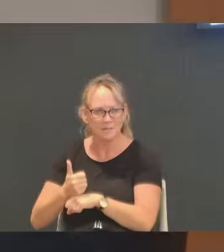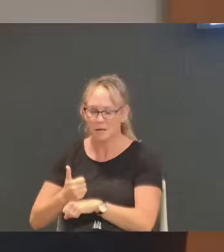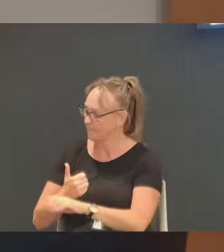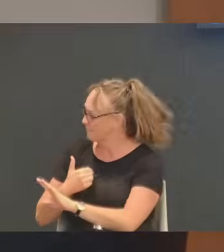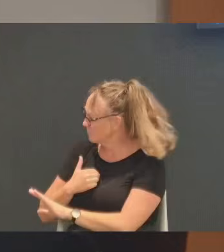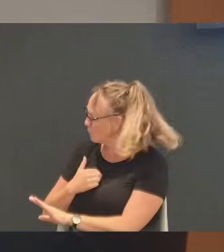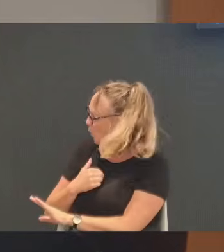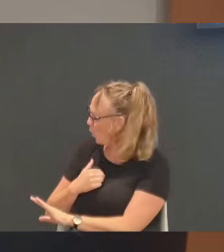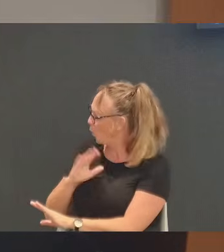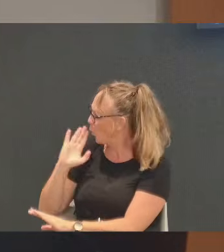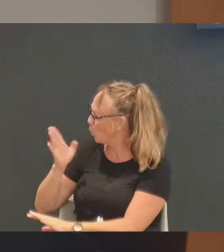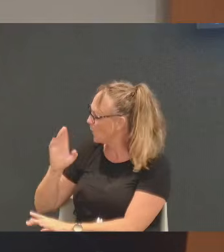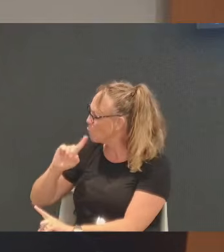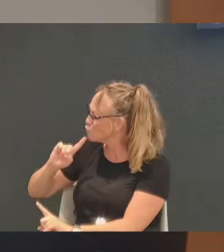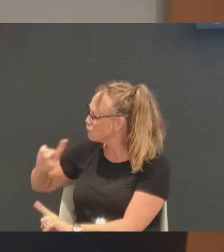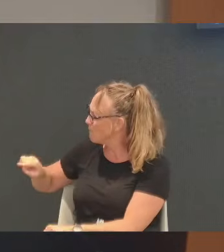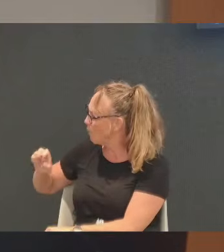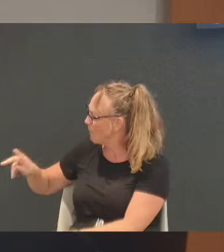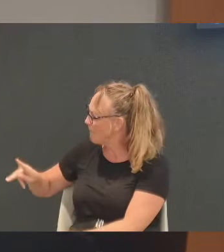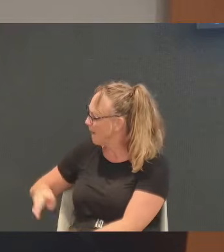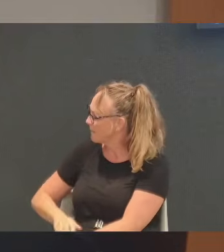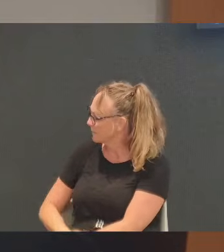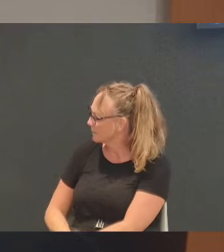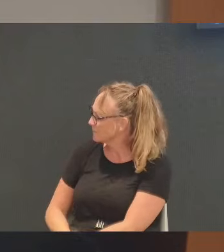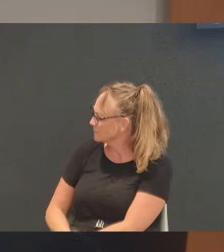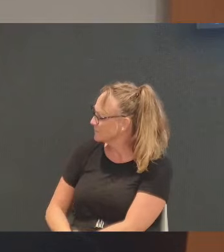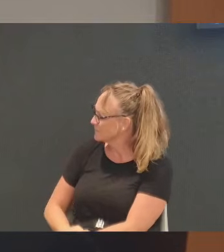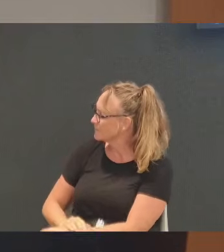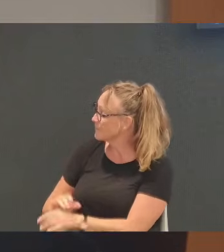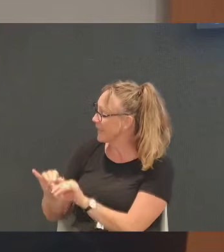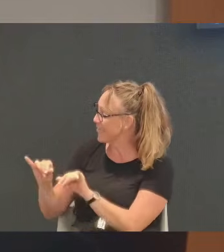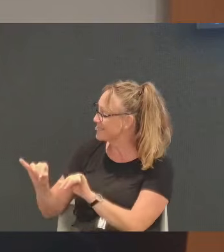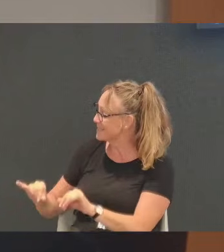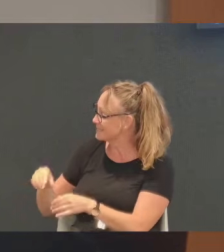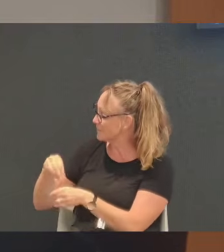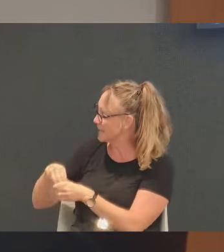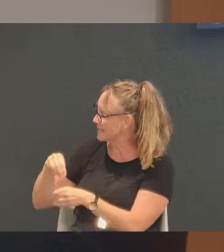information back on that as well? I think the the the system inside the garage is is working as it